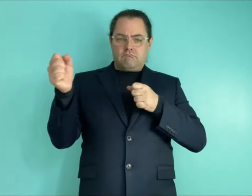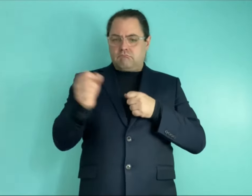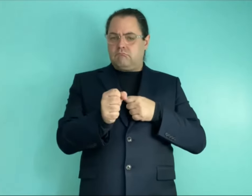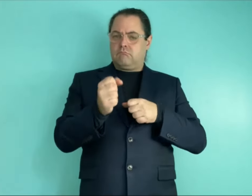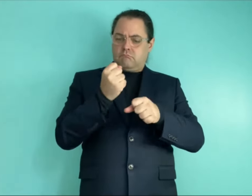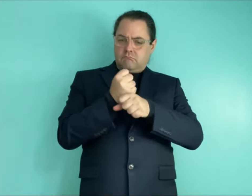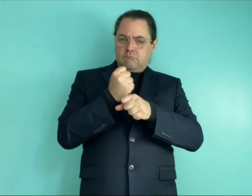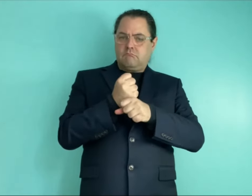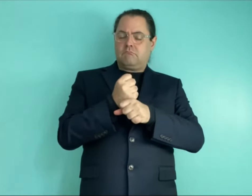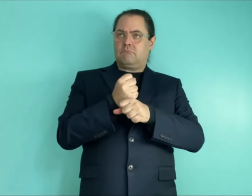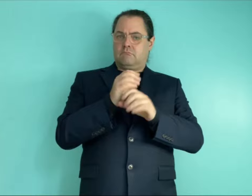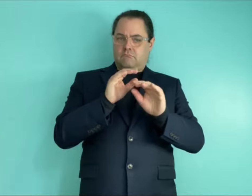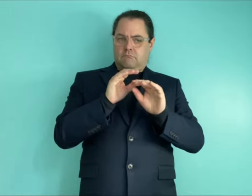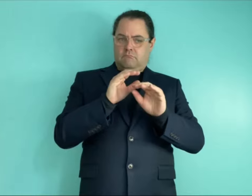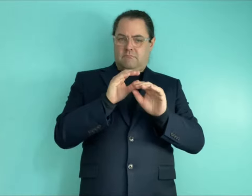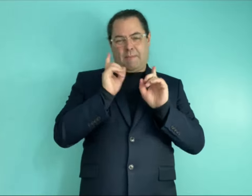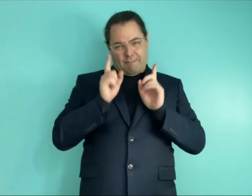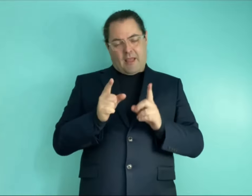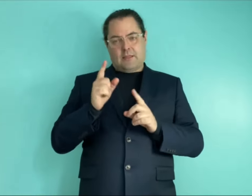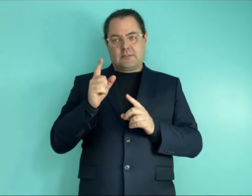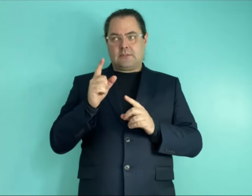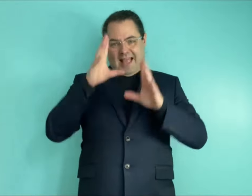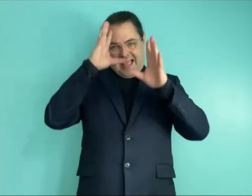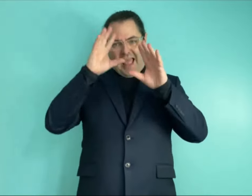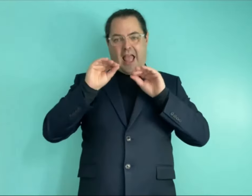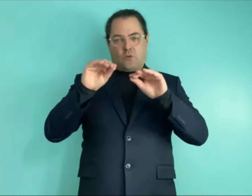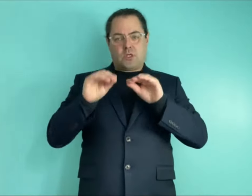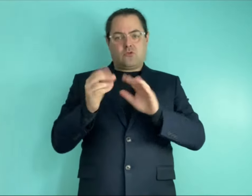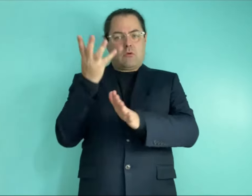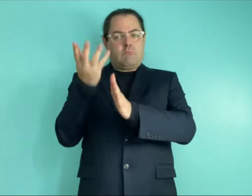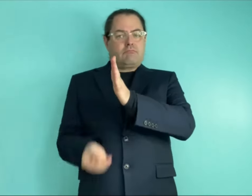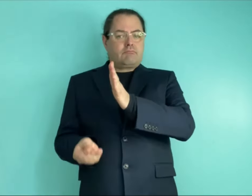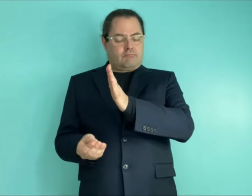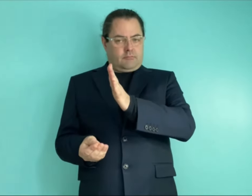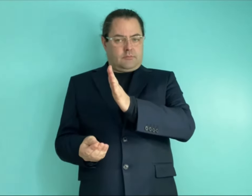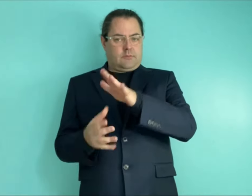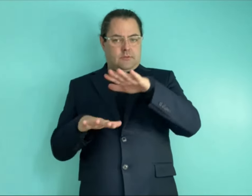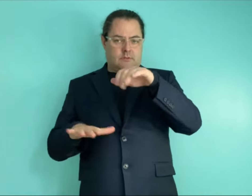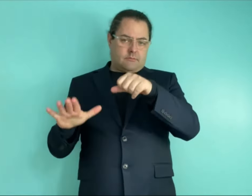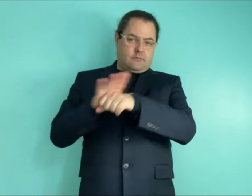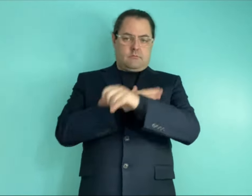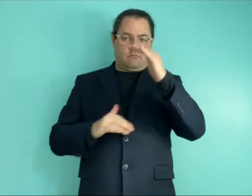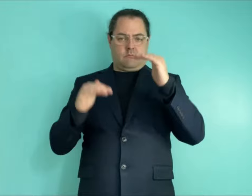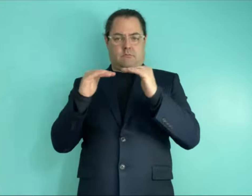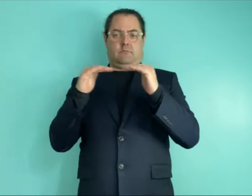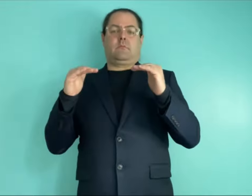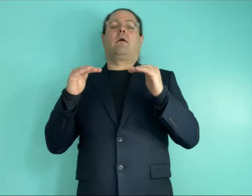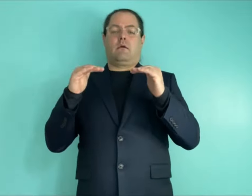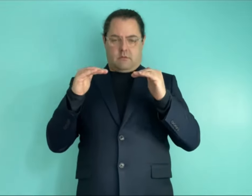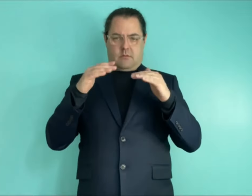16:19:38 should start that they not significantly access education and inclusive education is